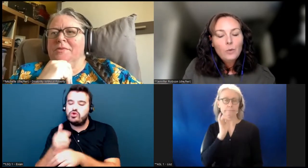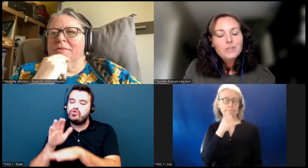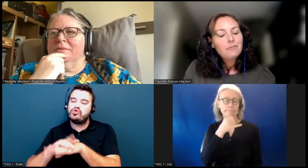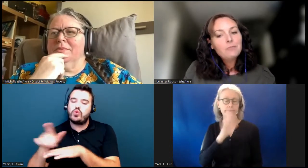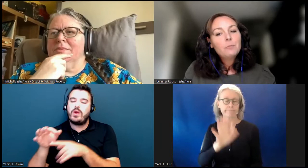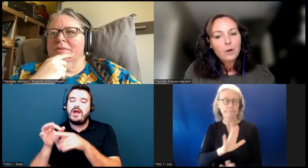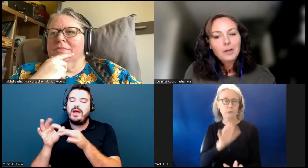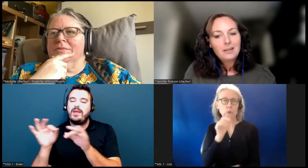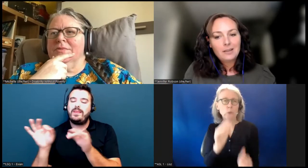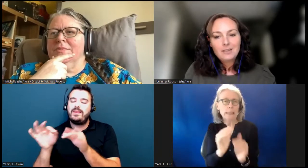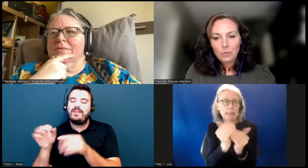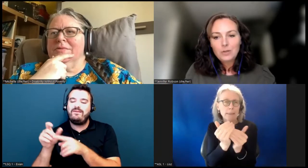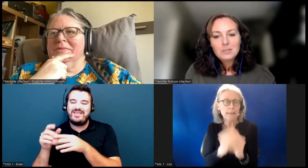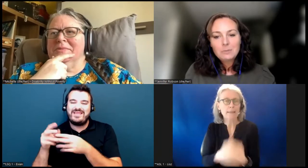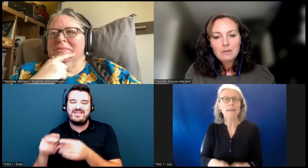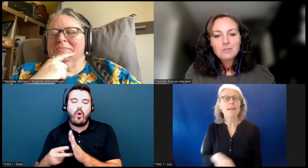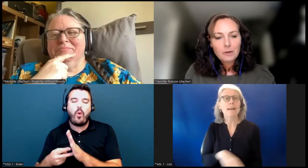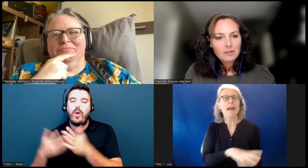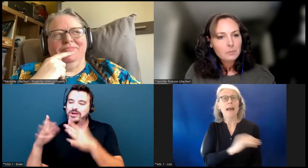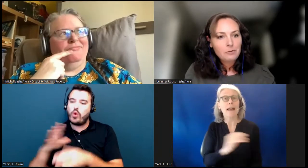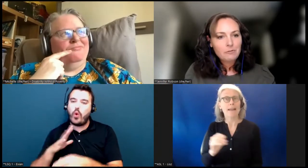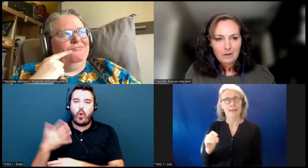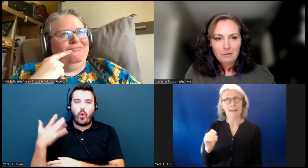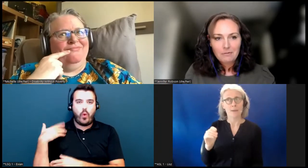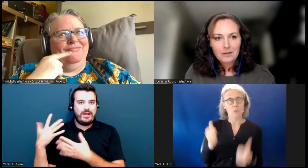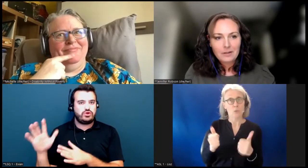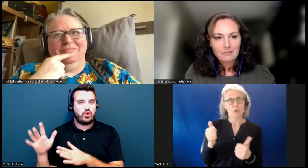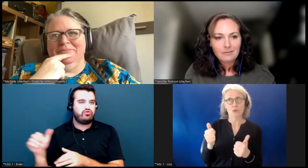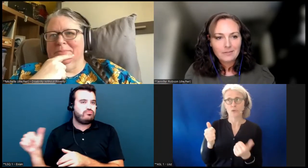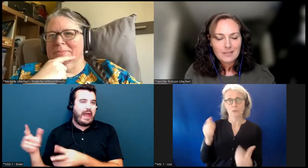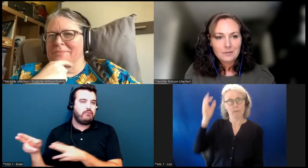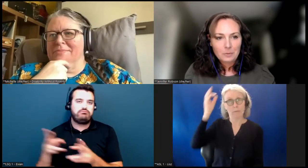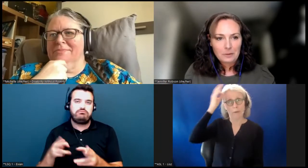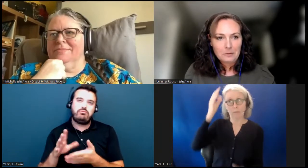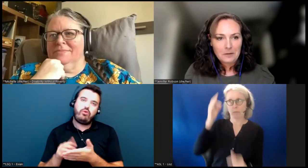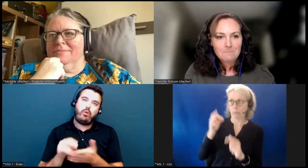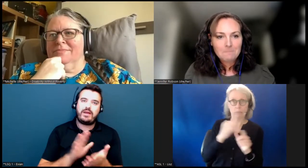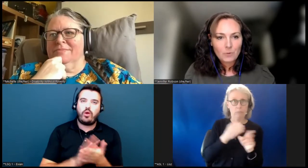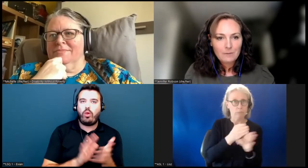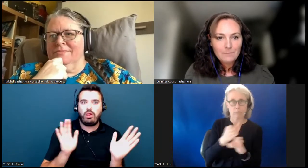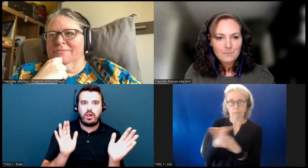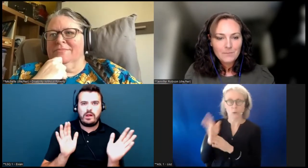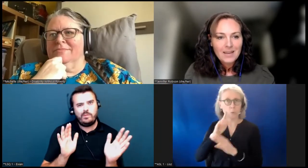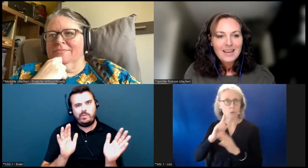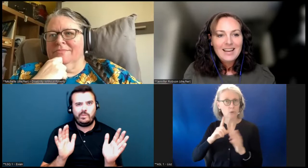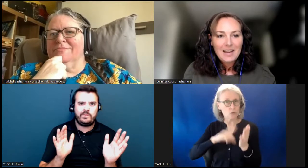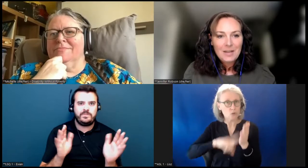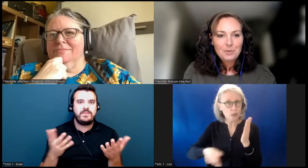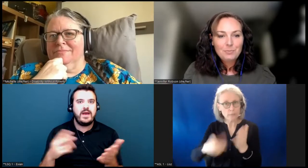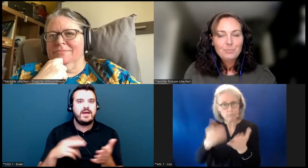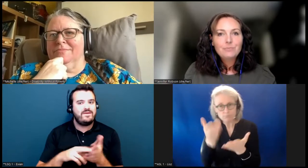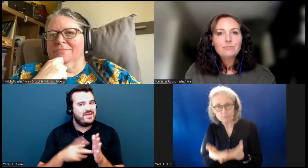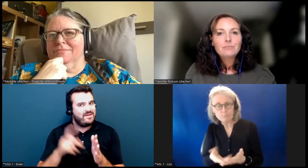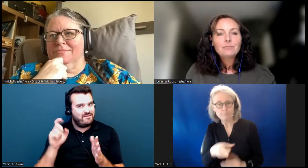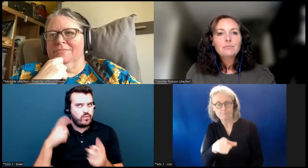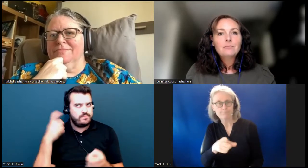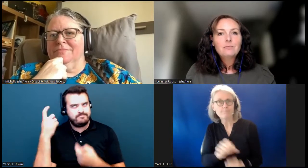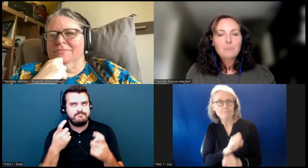WHICH FEDERAL BODY IS GOING TO BE RESPONSIBLE FOR VERIFYING THIS ELIGIBILITY, RIGHT. MANY